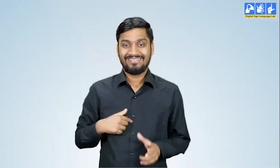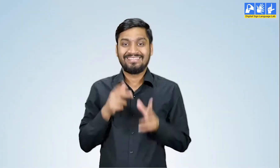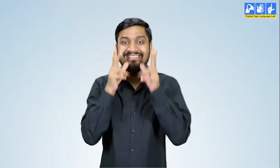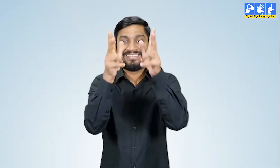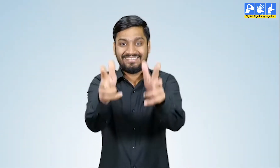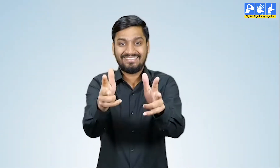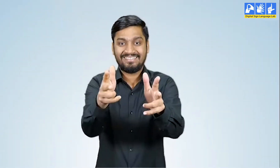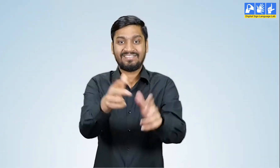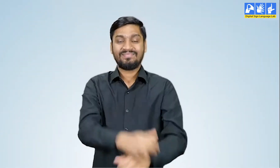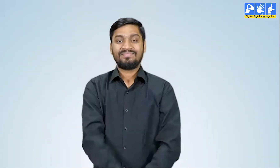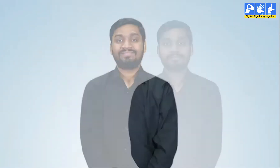Key Findings -